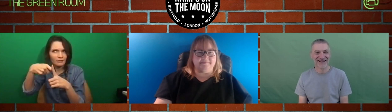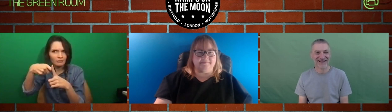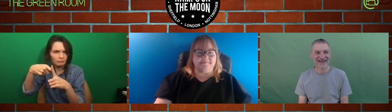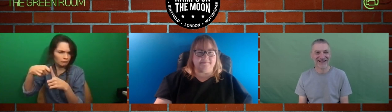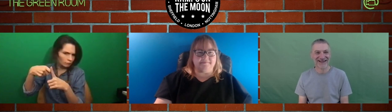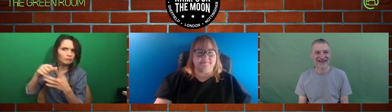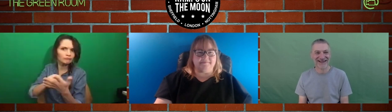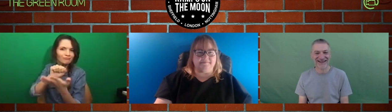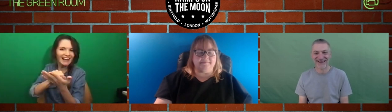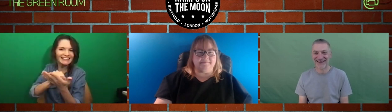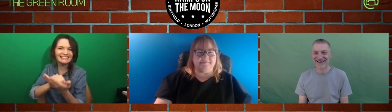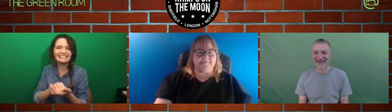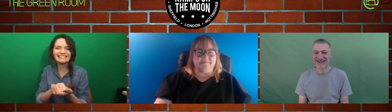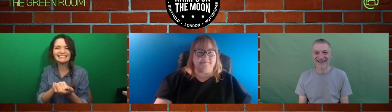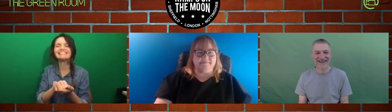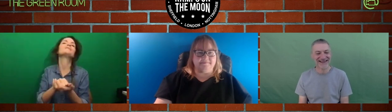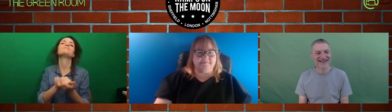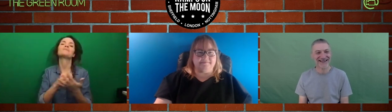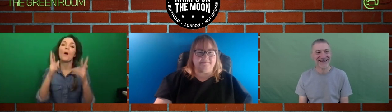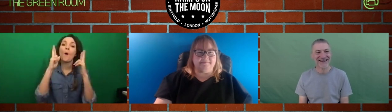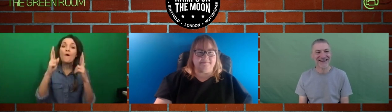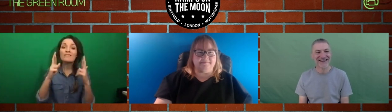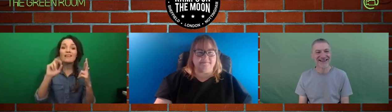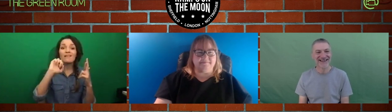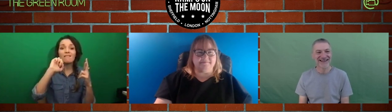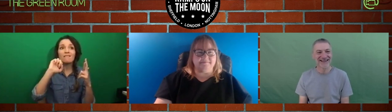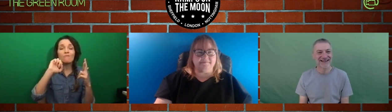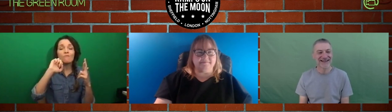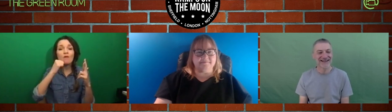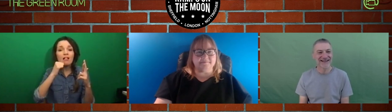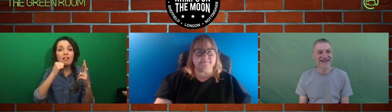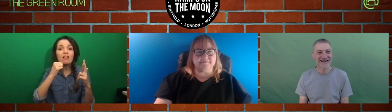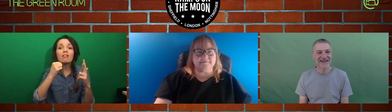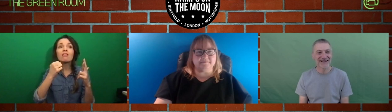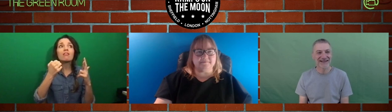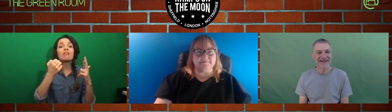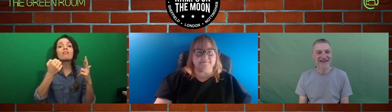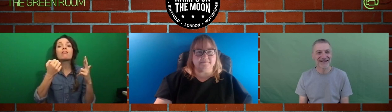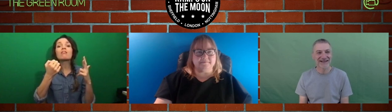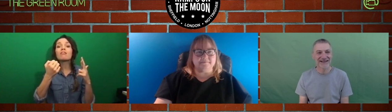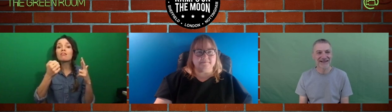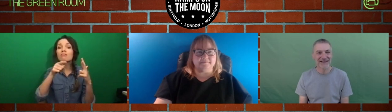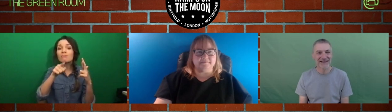And hopefully there'll be another opportunity for you to catch Oliver Twist online